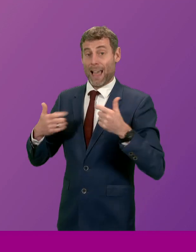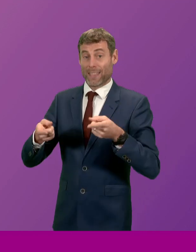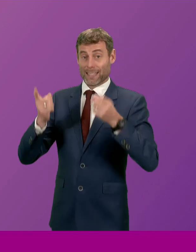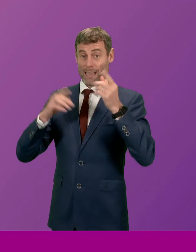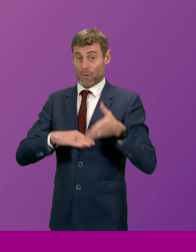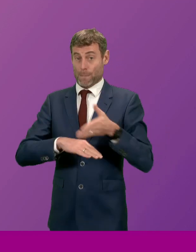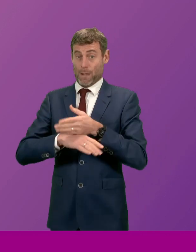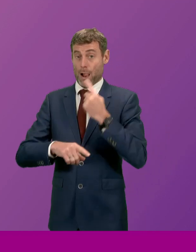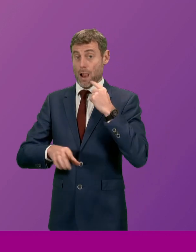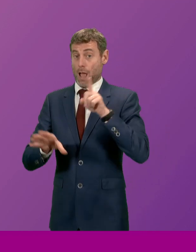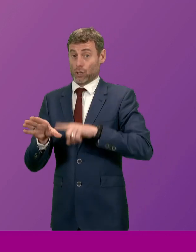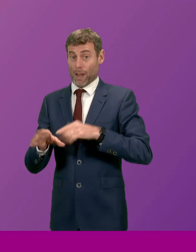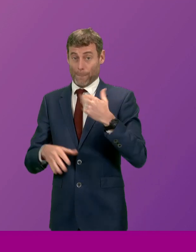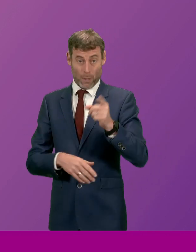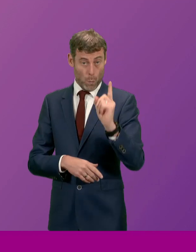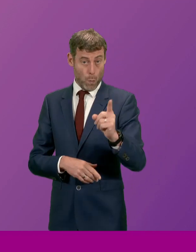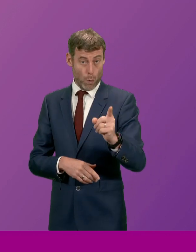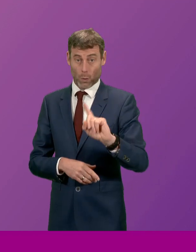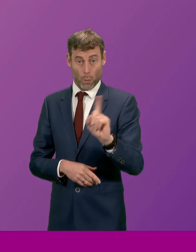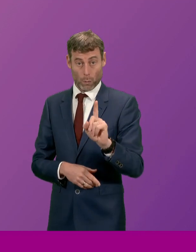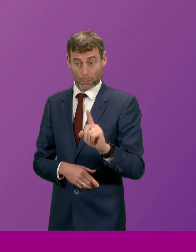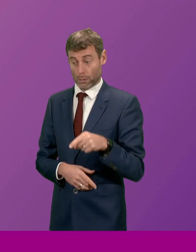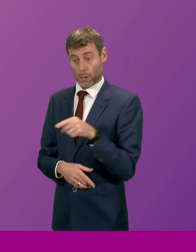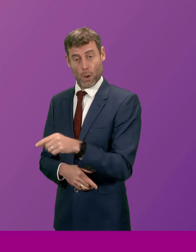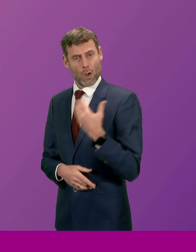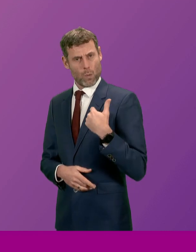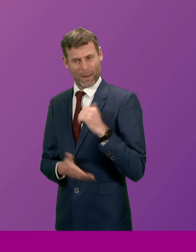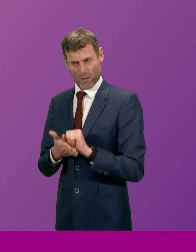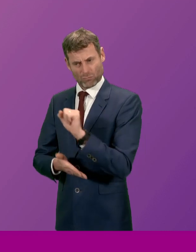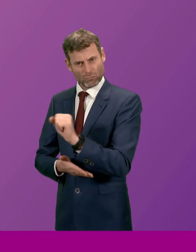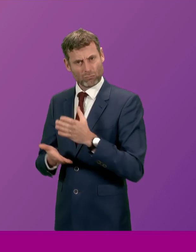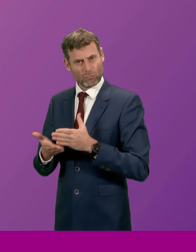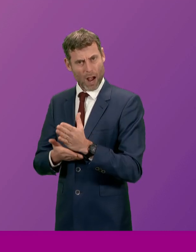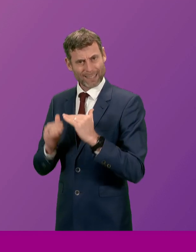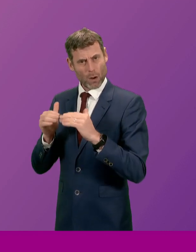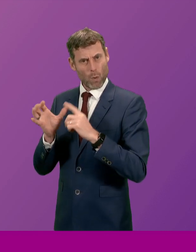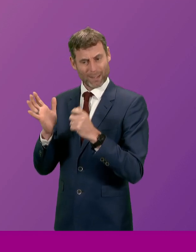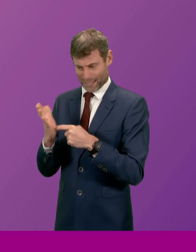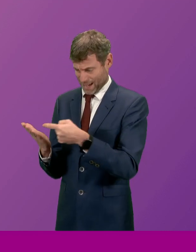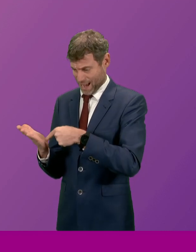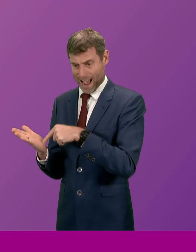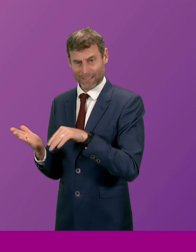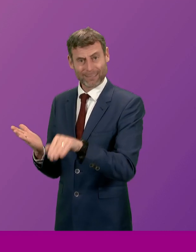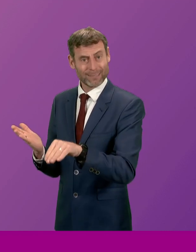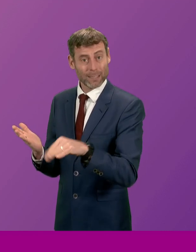about the NHS ignoring women’s fundamental rights under the 2010 act, but he did nothing about it.